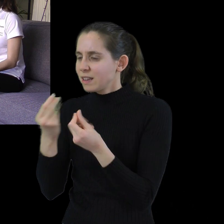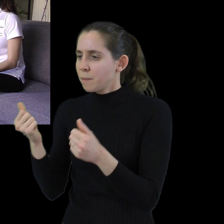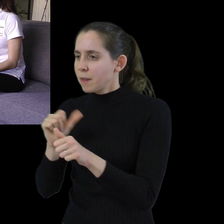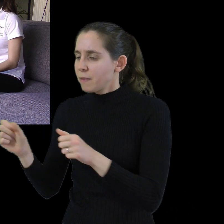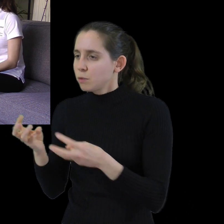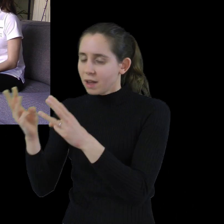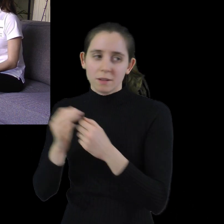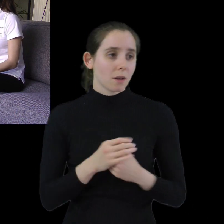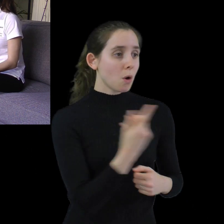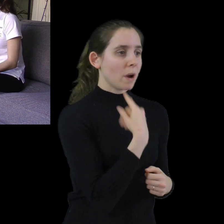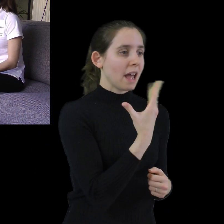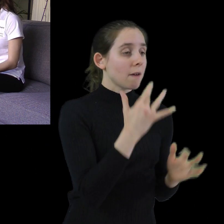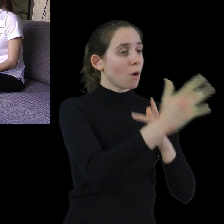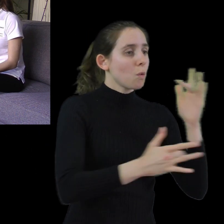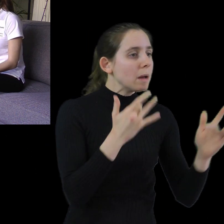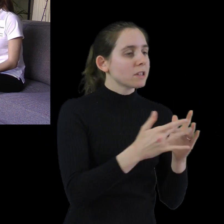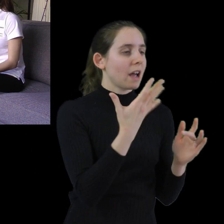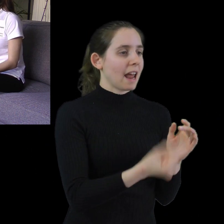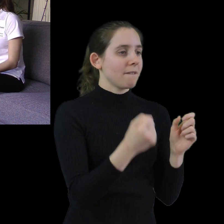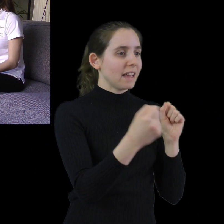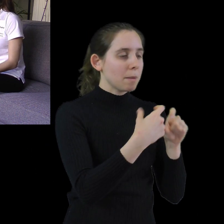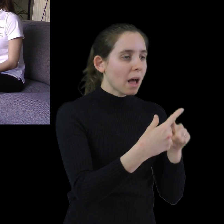Coralie: Yep. Well we have a website, we've got email,